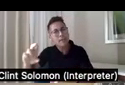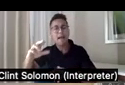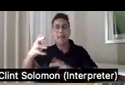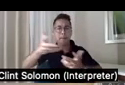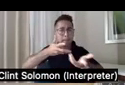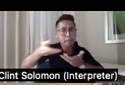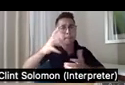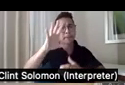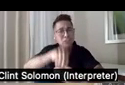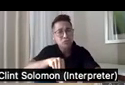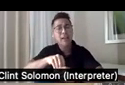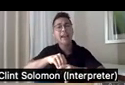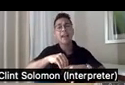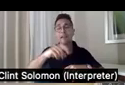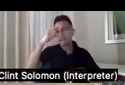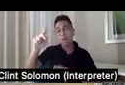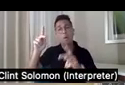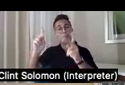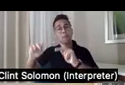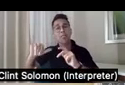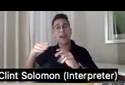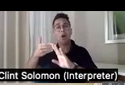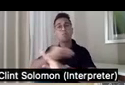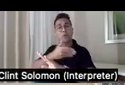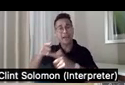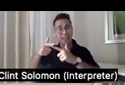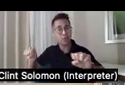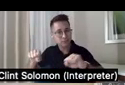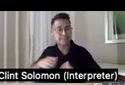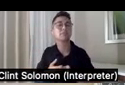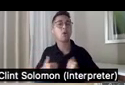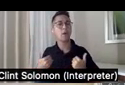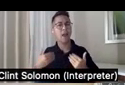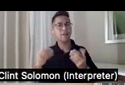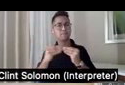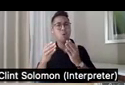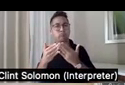of learners who are pre-linguistic so we have an expanded view some people